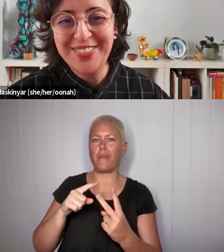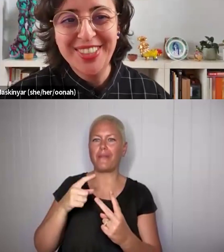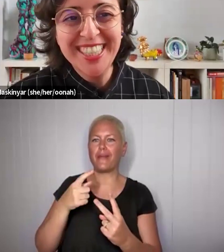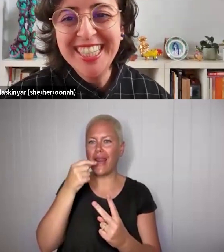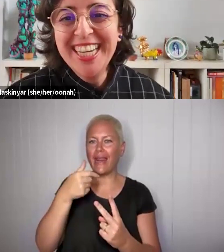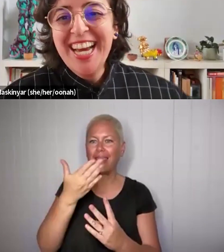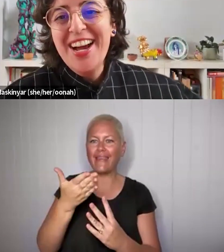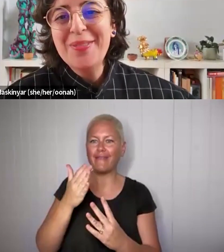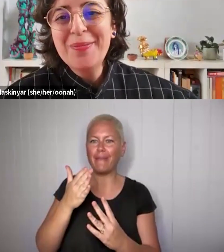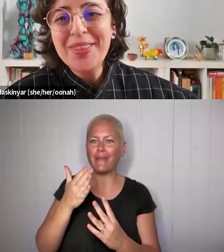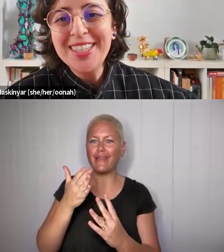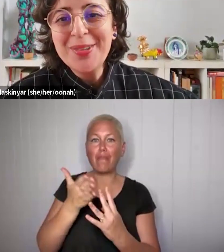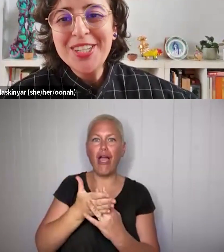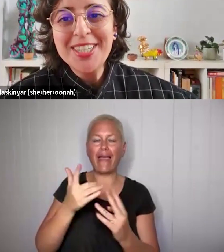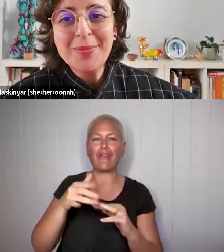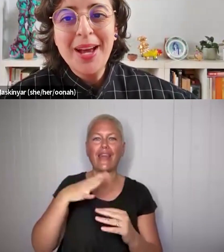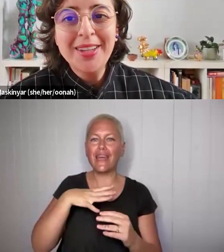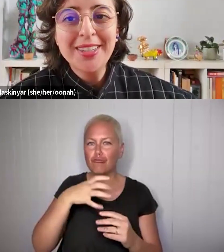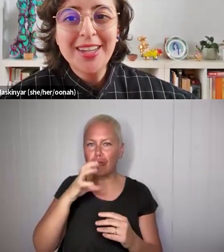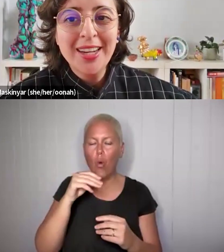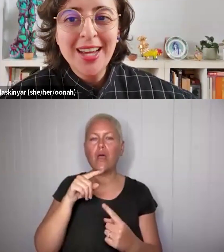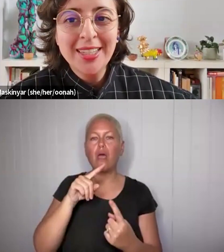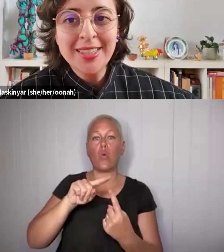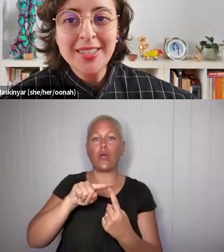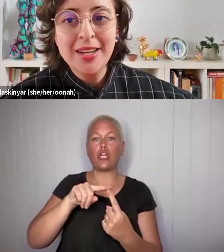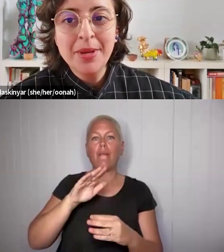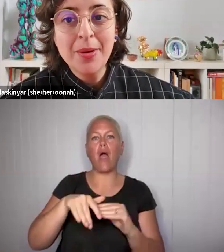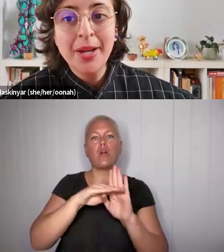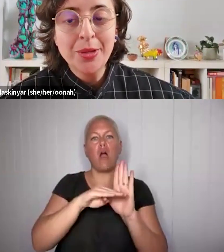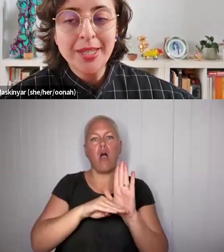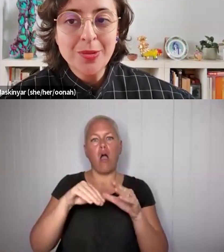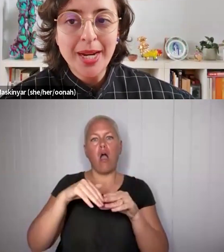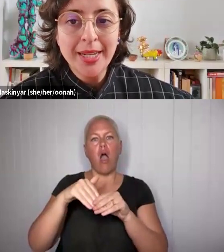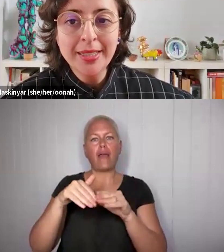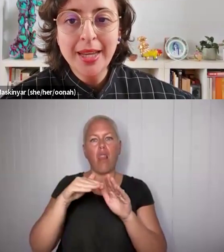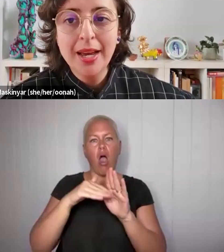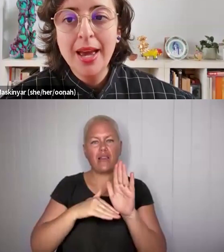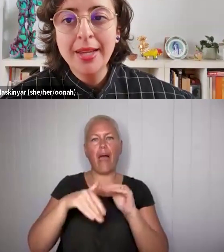some water. This question is about guidelines around audience rating,